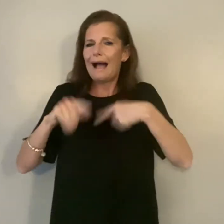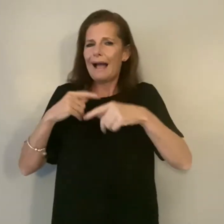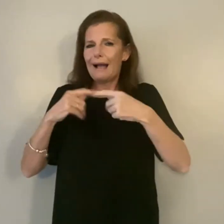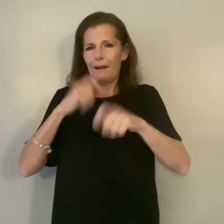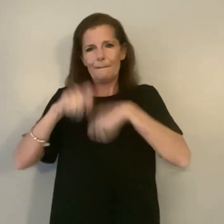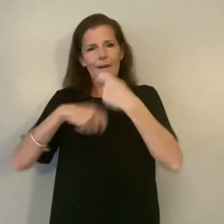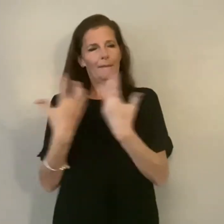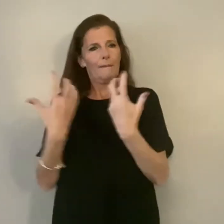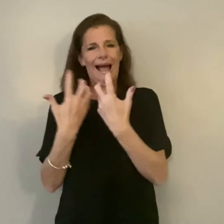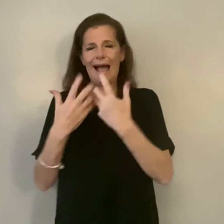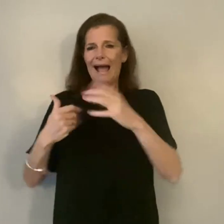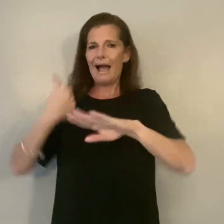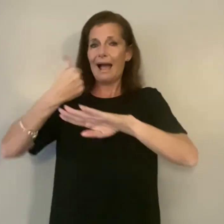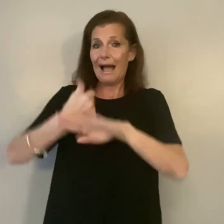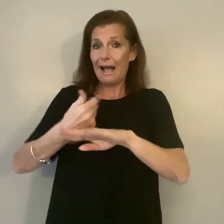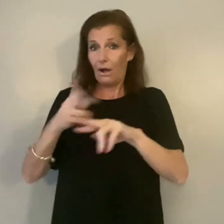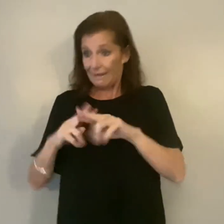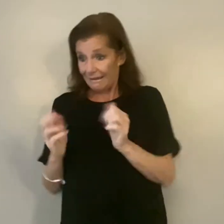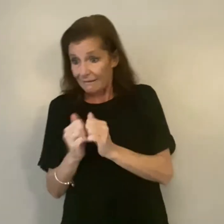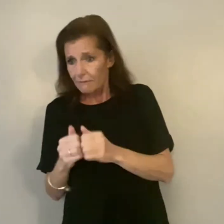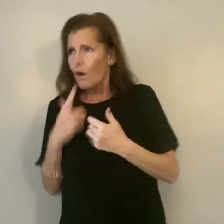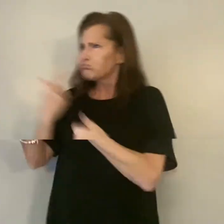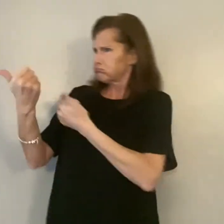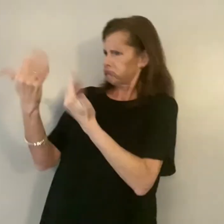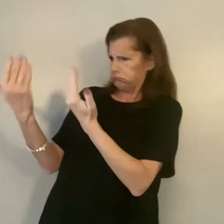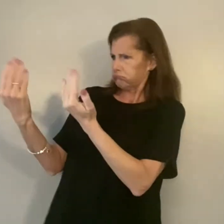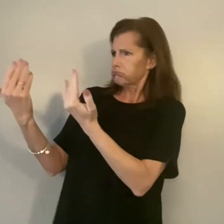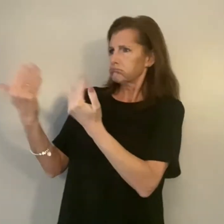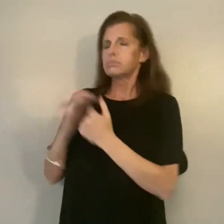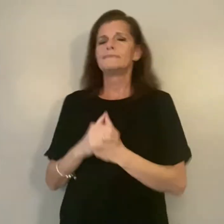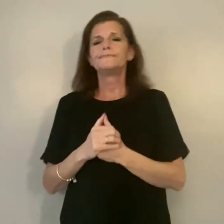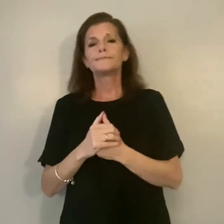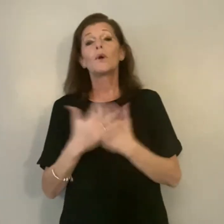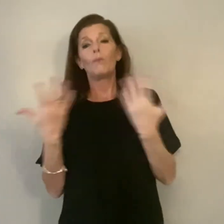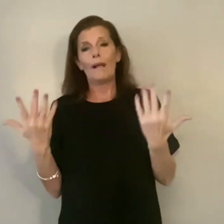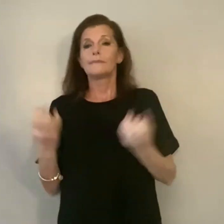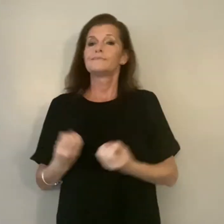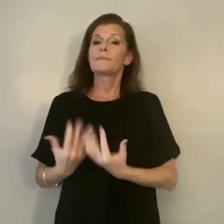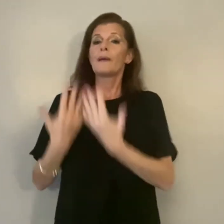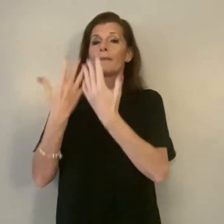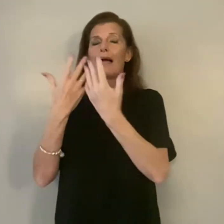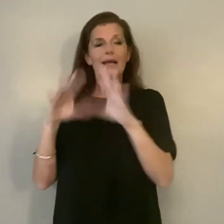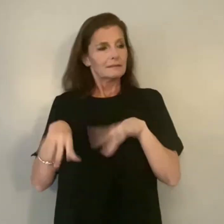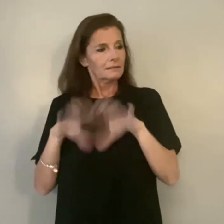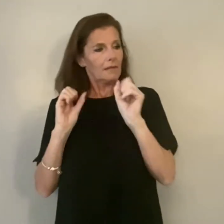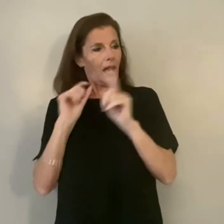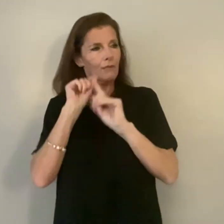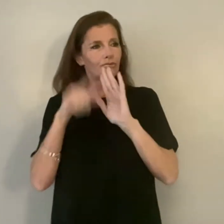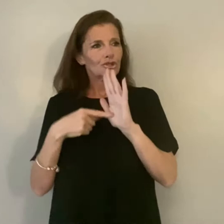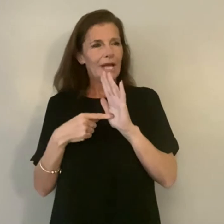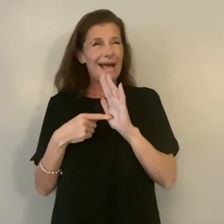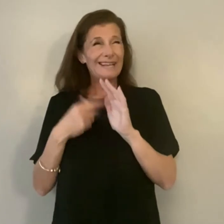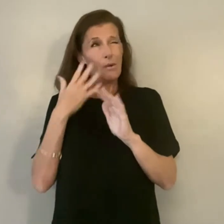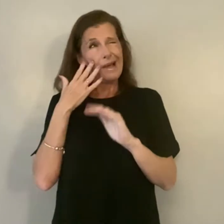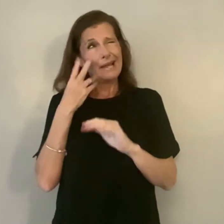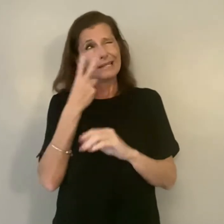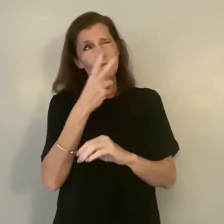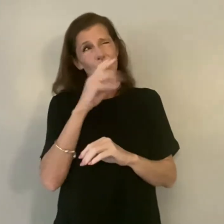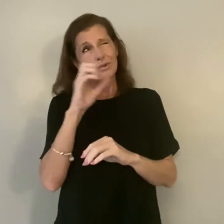on how we became a charity, if that's okay. So Blaze started as a project in 2012.